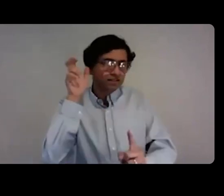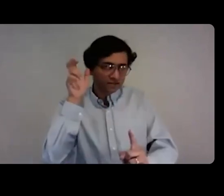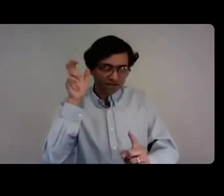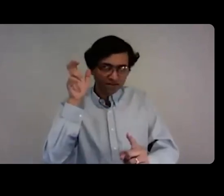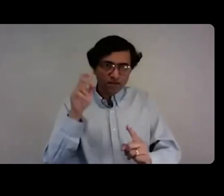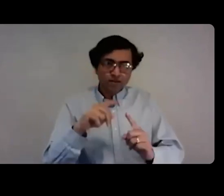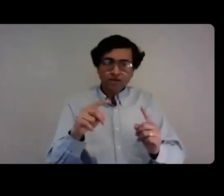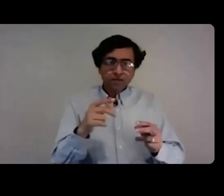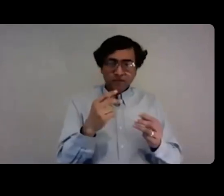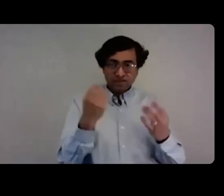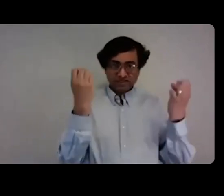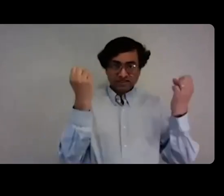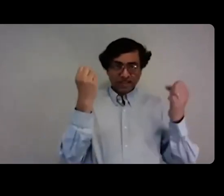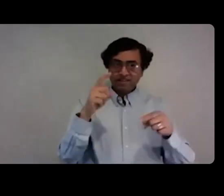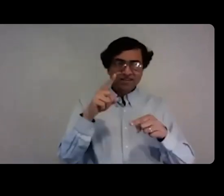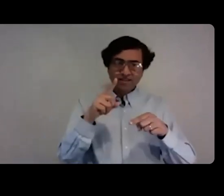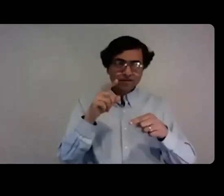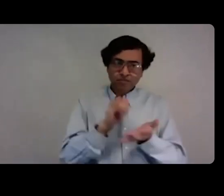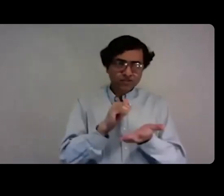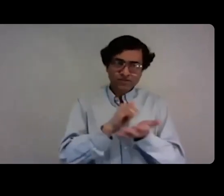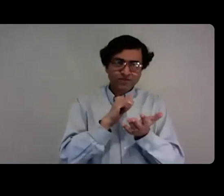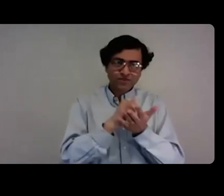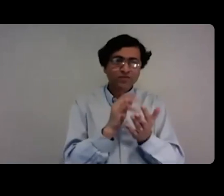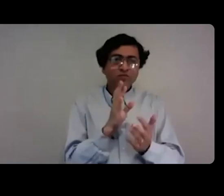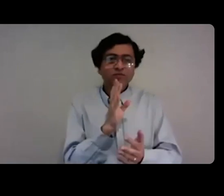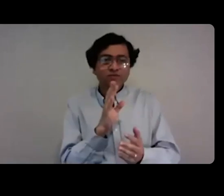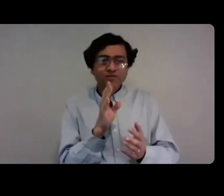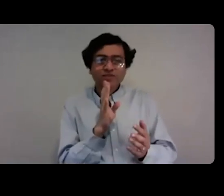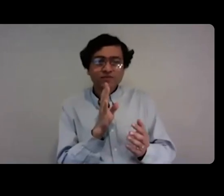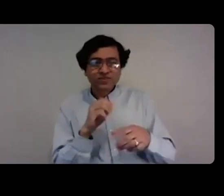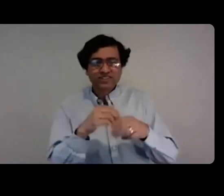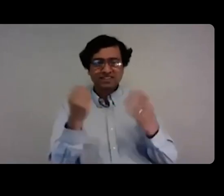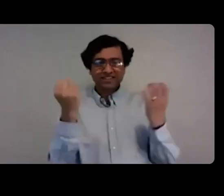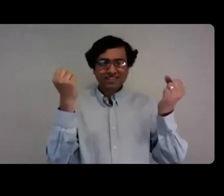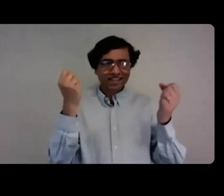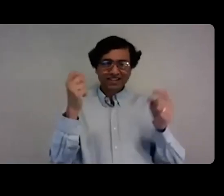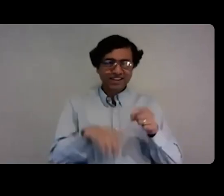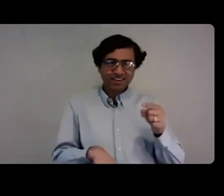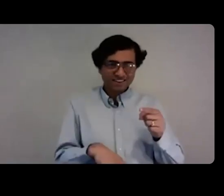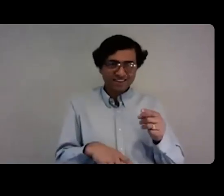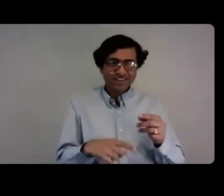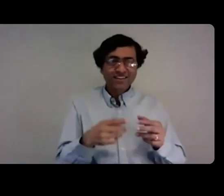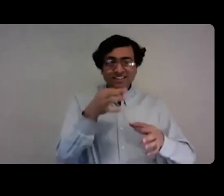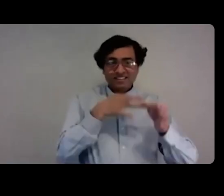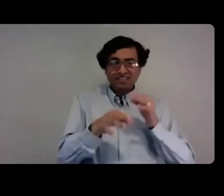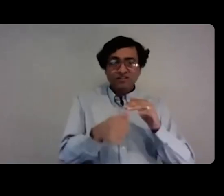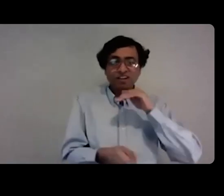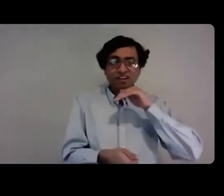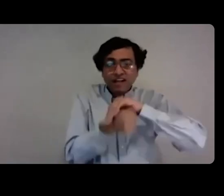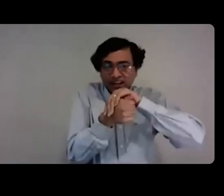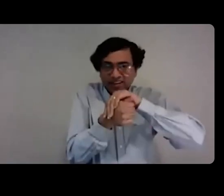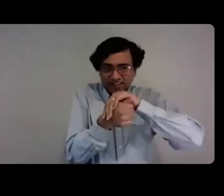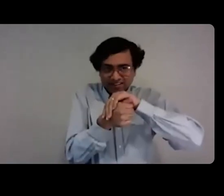decibel level. So the volume decreases at distance. But in sign language it works differently.